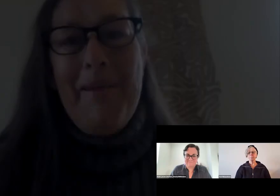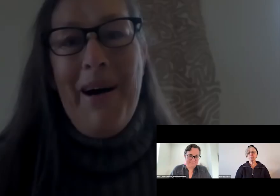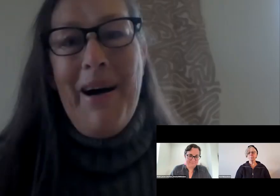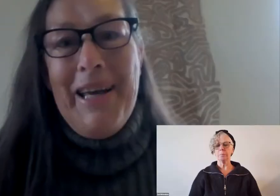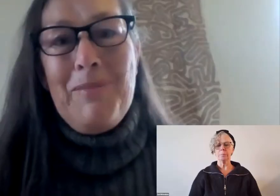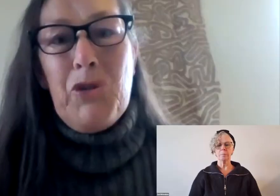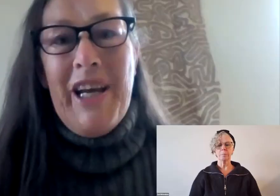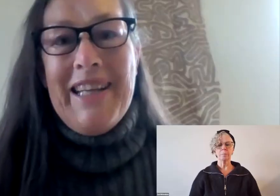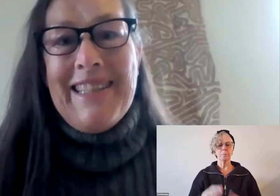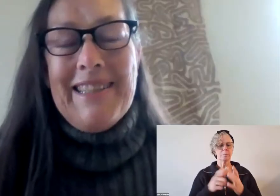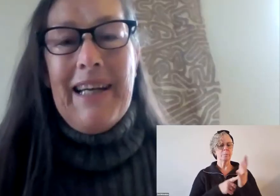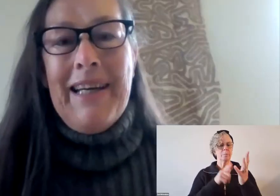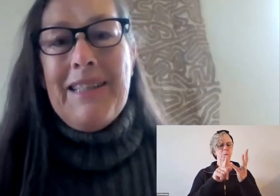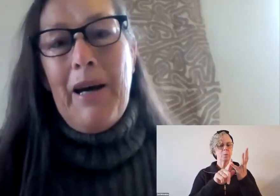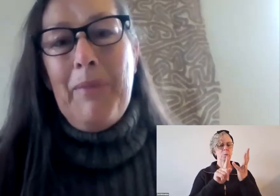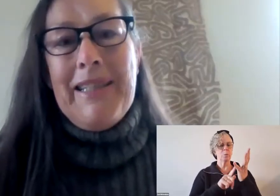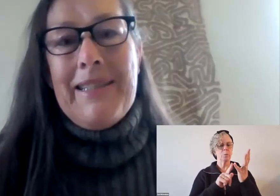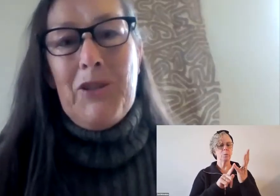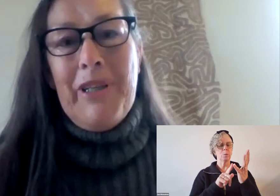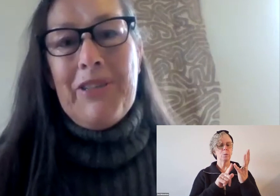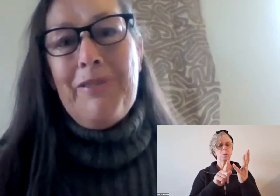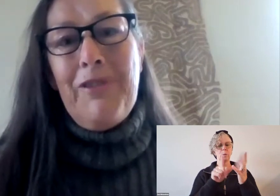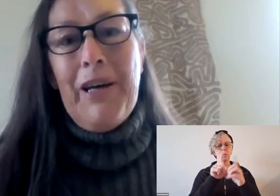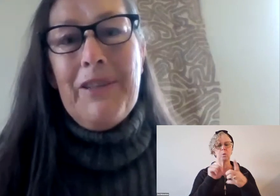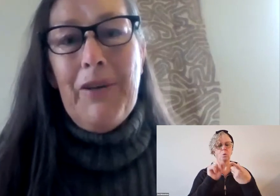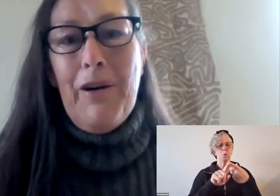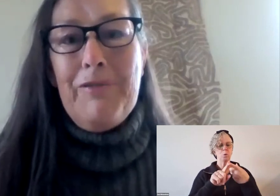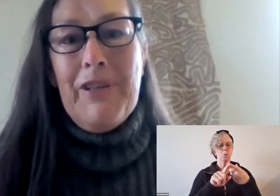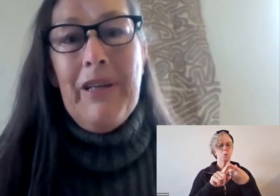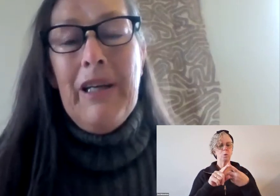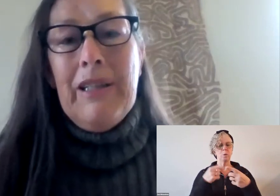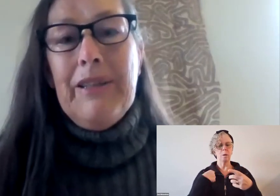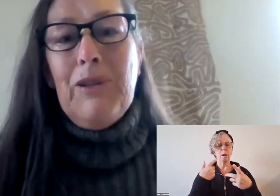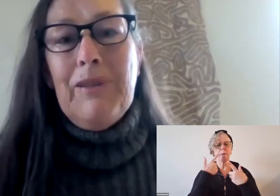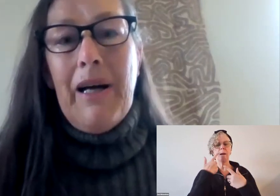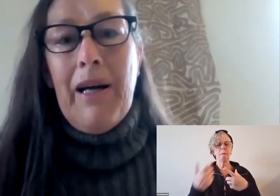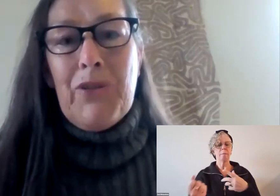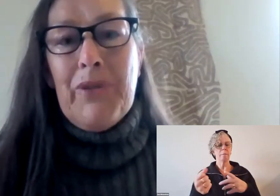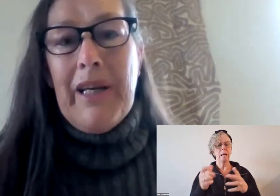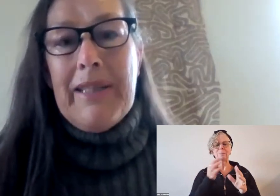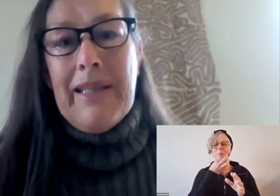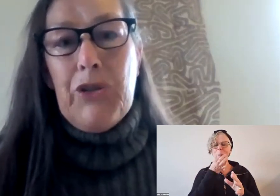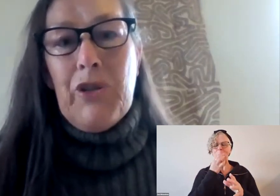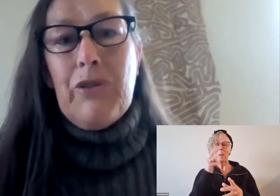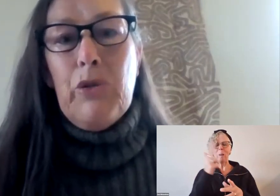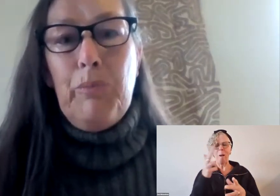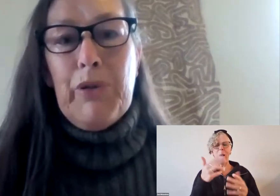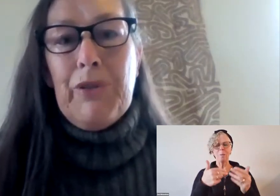My name is Jude Anderson, and I'm artistic director and founder of a little arts organisation called Punctum,